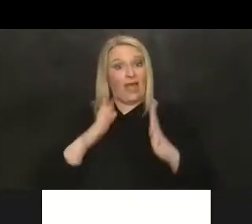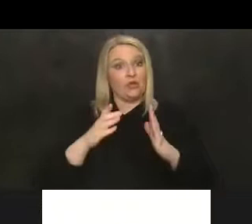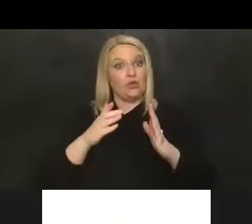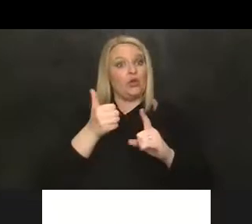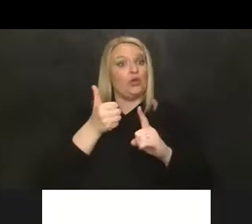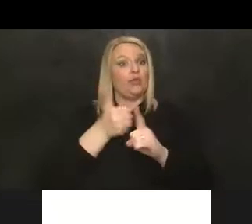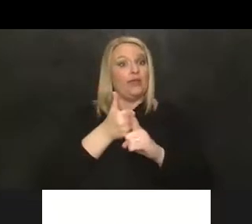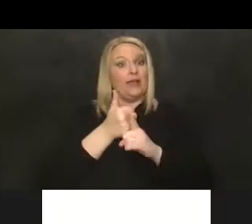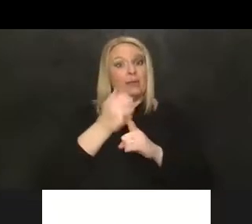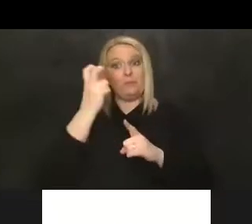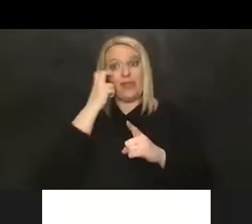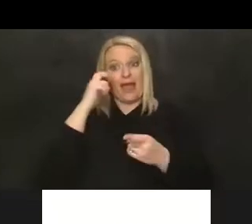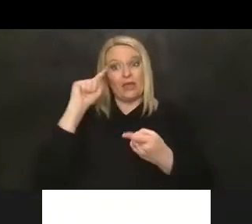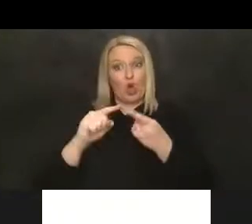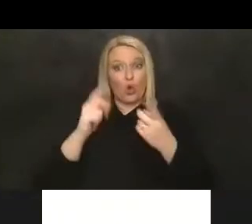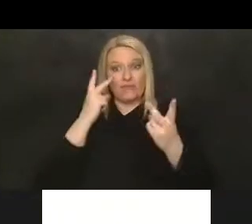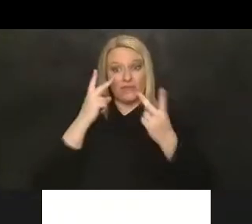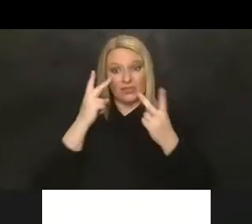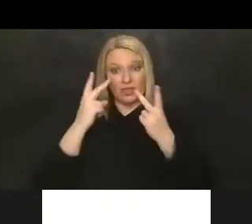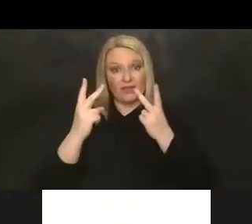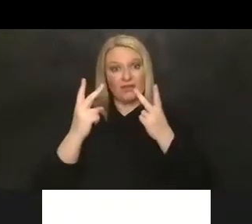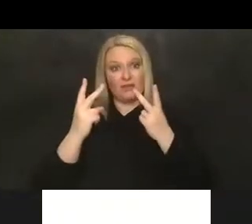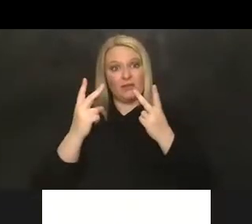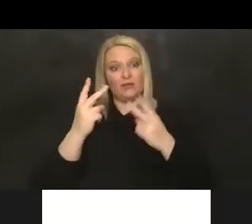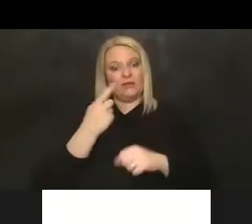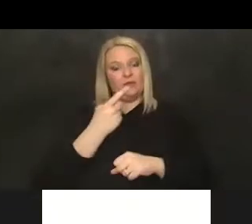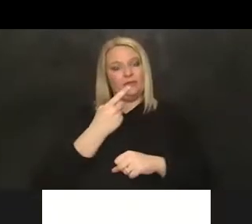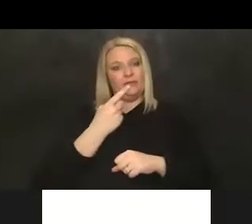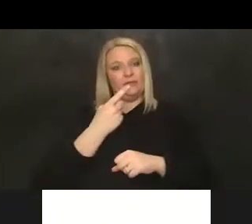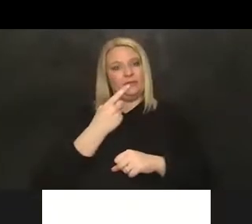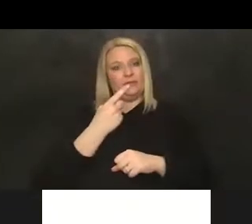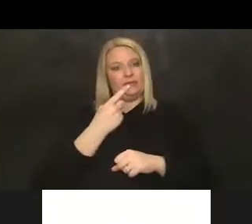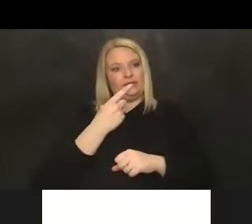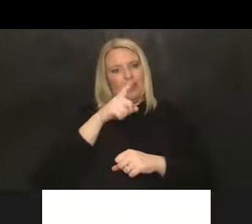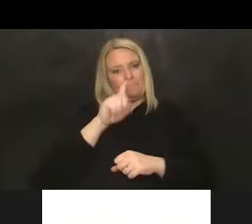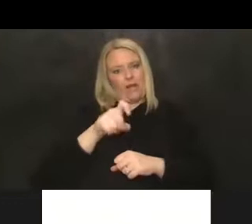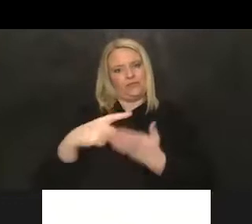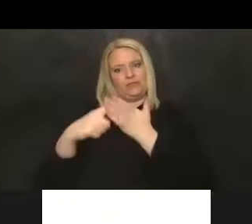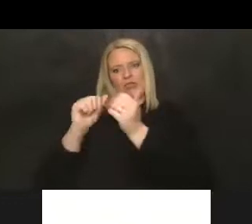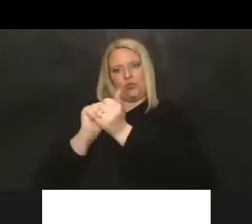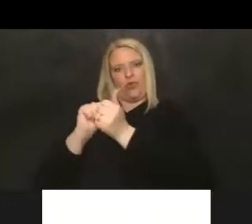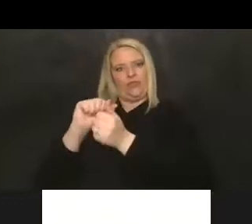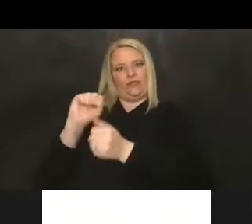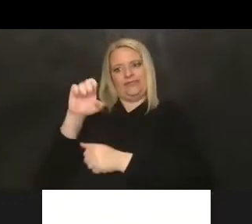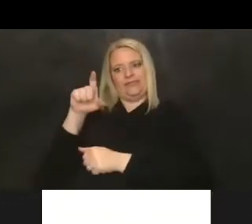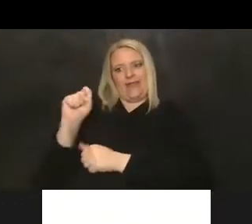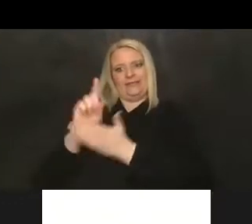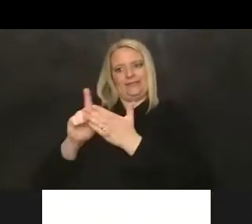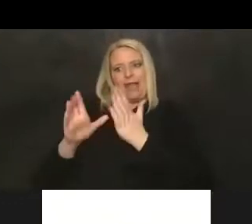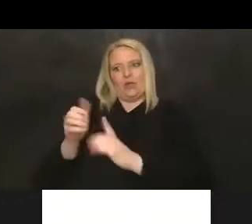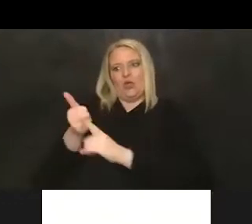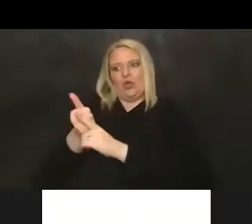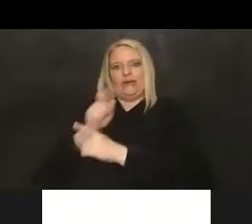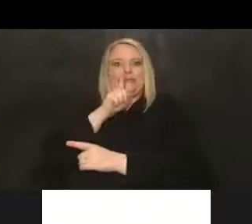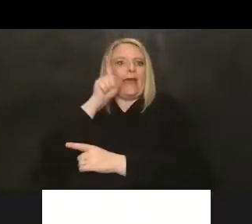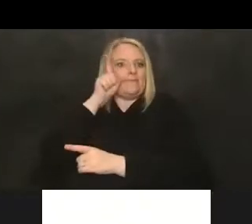blind and low vision, I need for him to talk with my set designer who might be deaf, my stage manager-